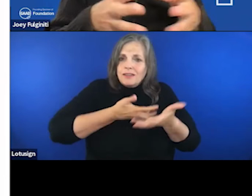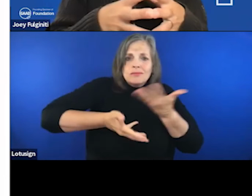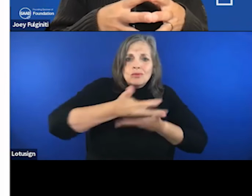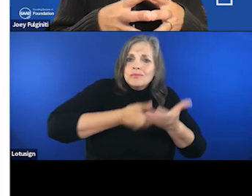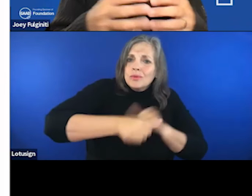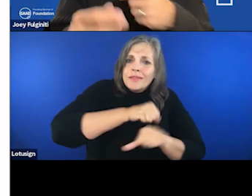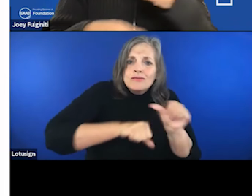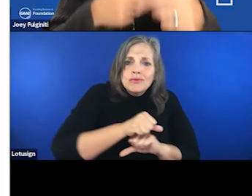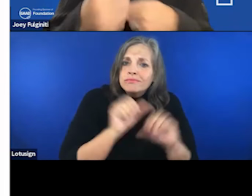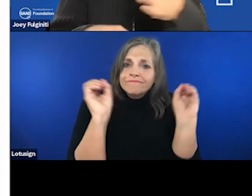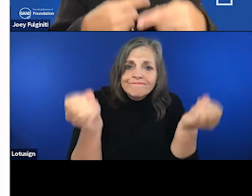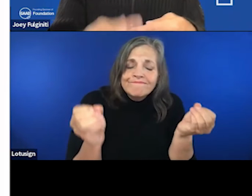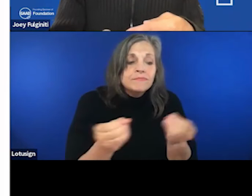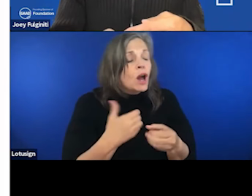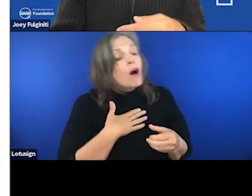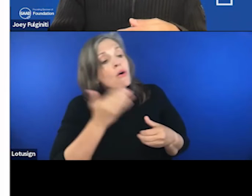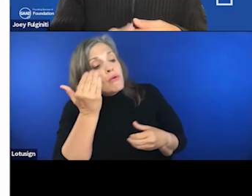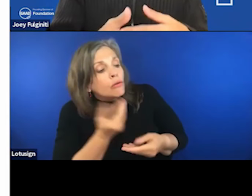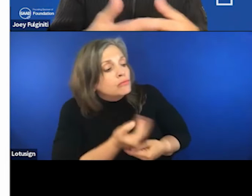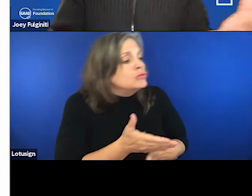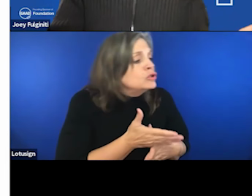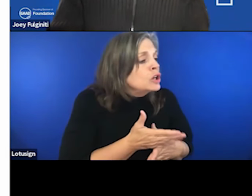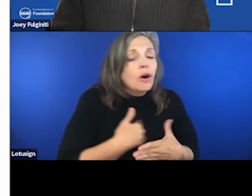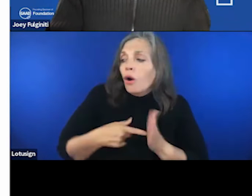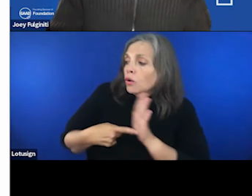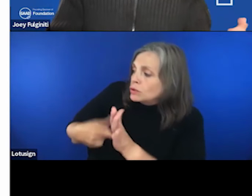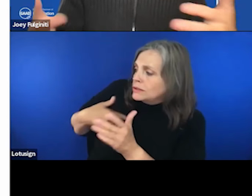knowledge they weren't showing each other the work and to me that seemed like a waste it seemed like